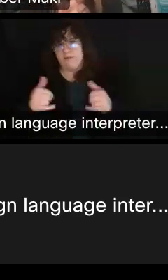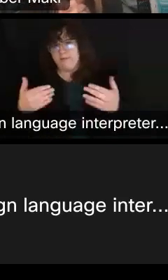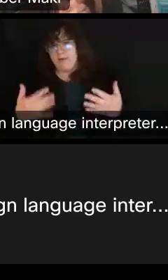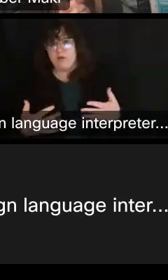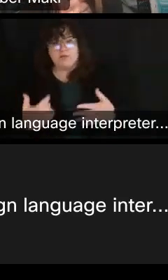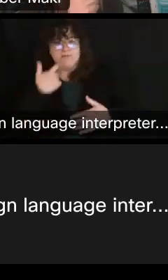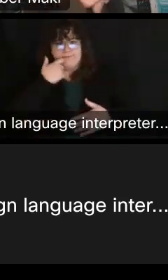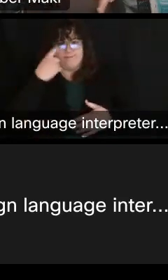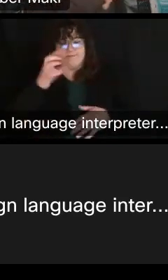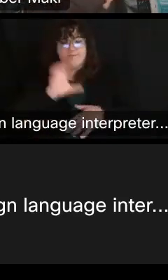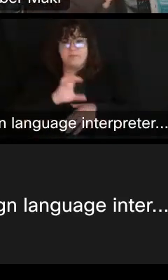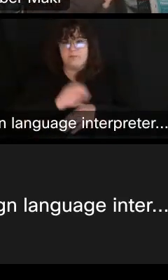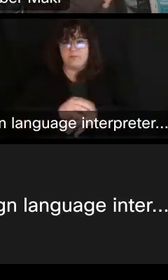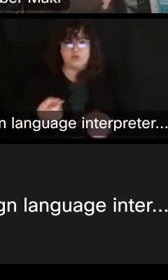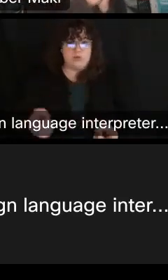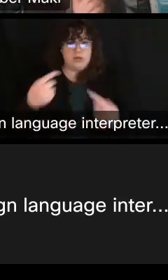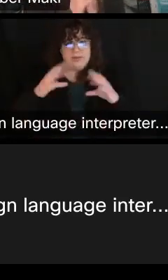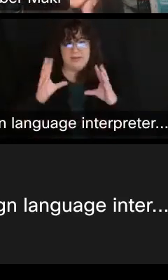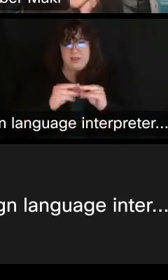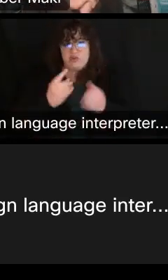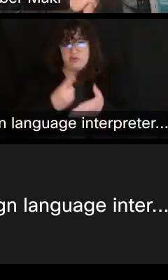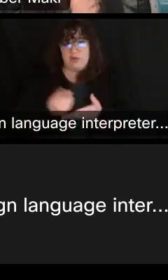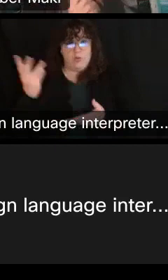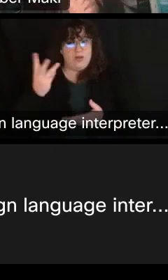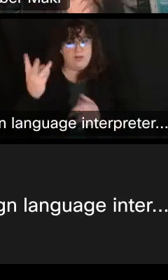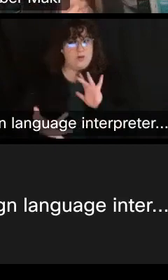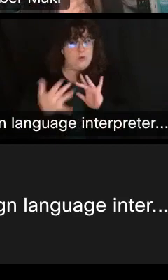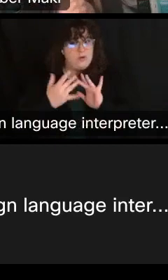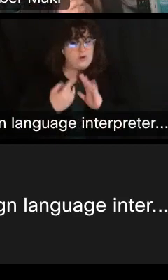went to the session last Wednesday reach out to me last week and shared with me